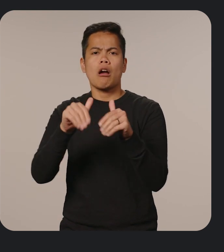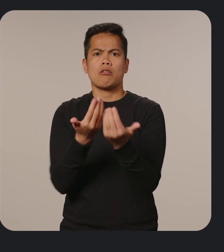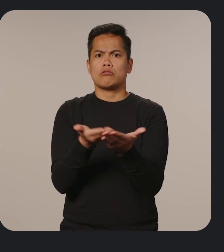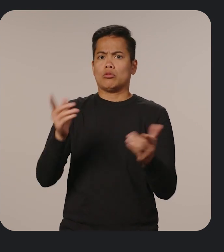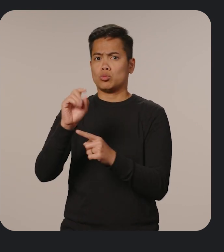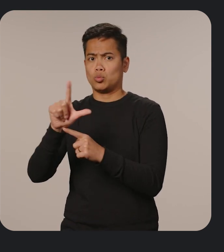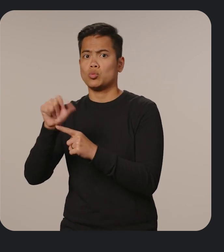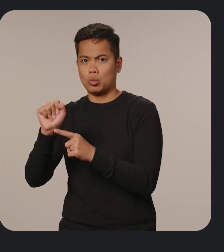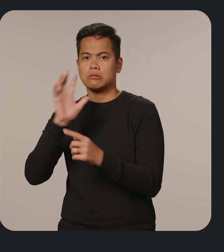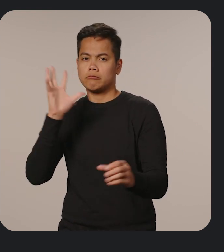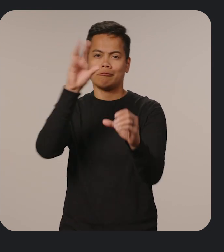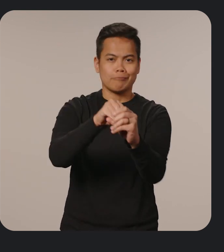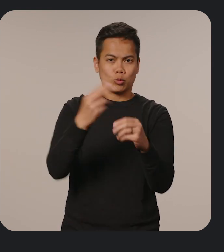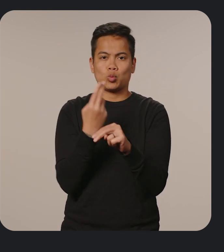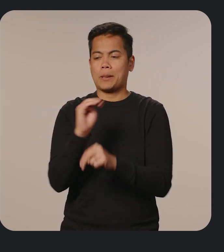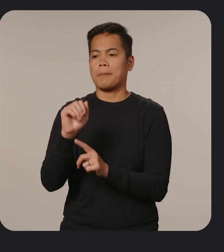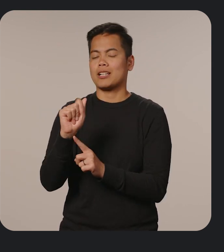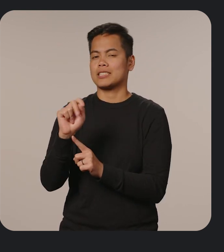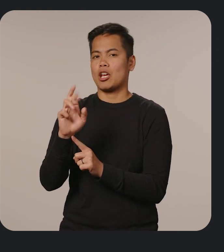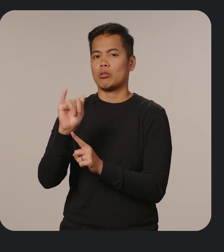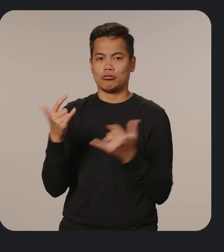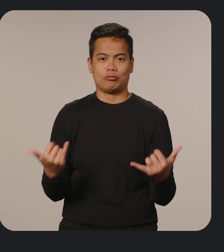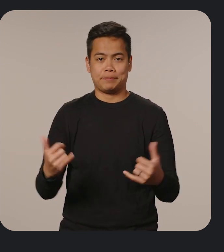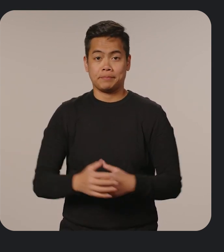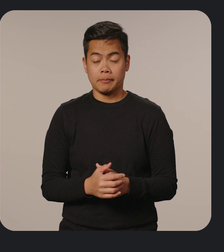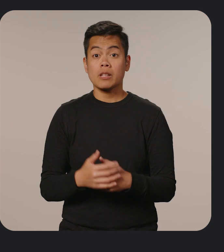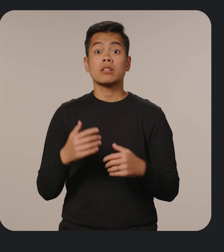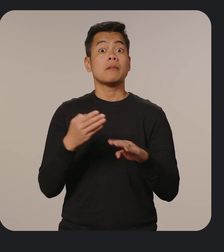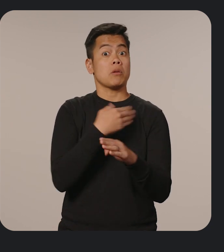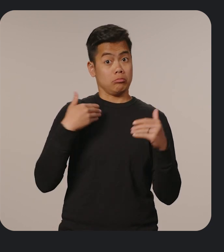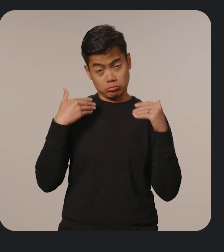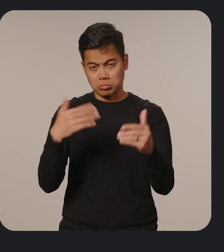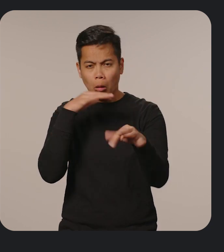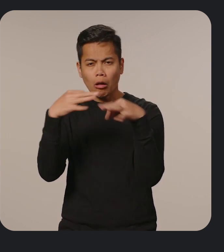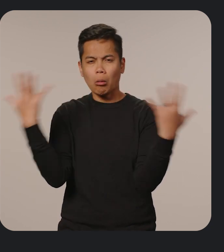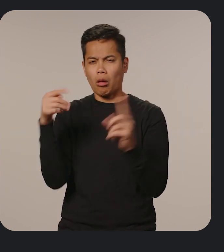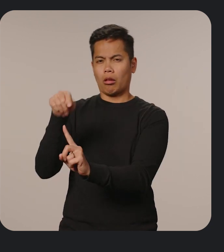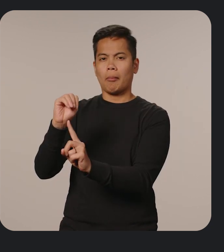can start using Material today. Before we get started, an overview of Material.